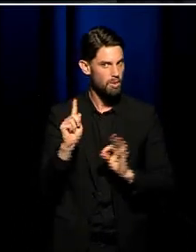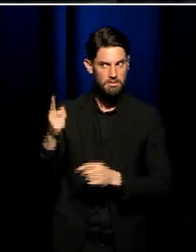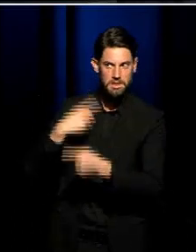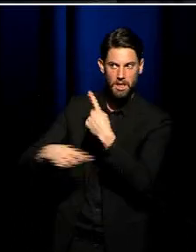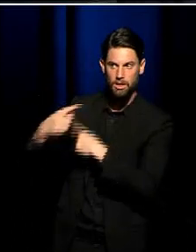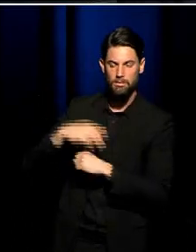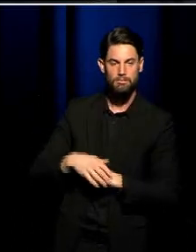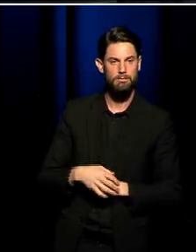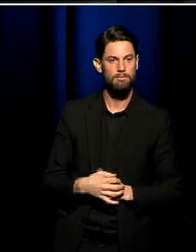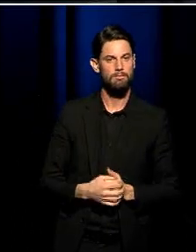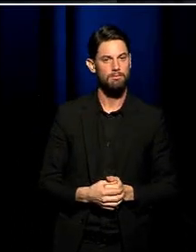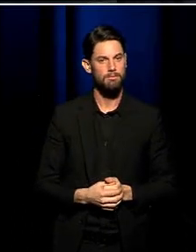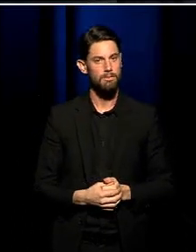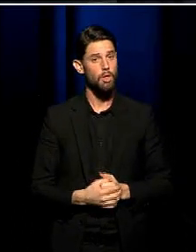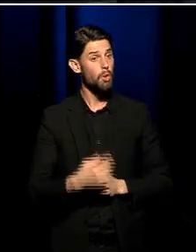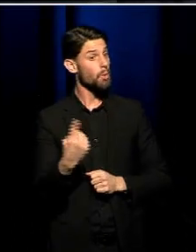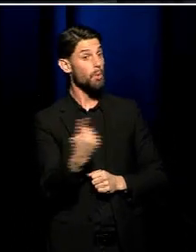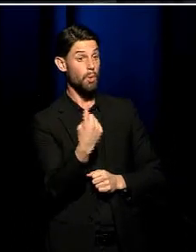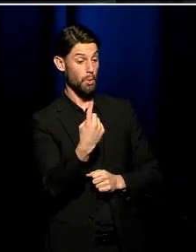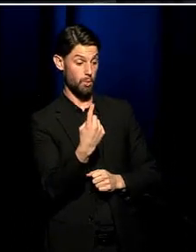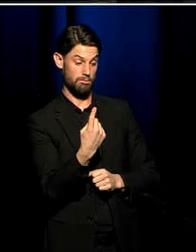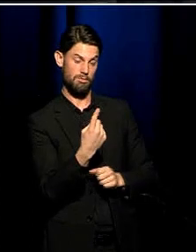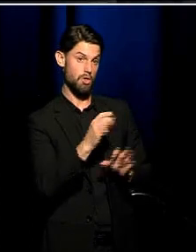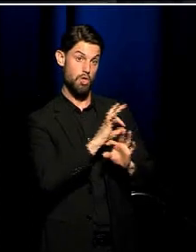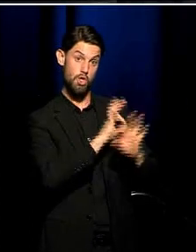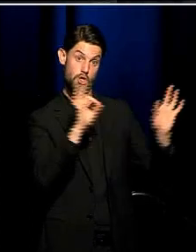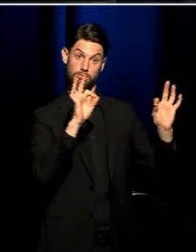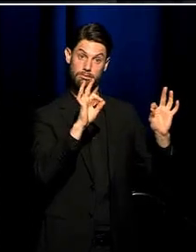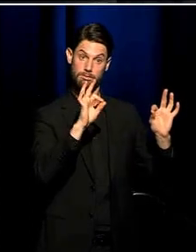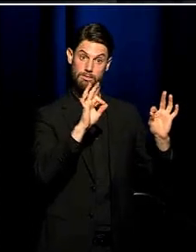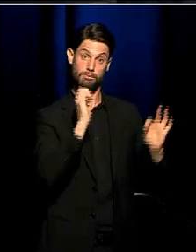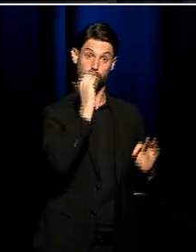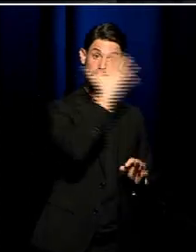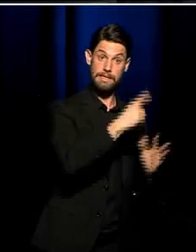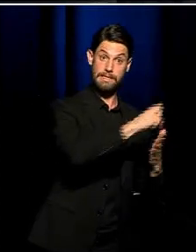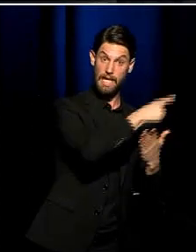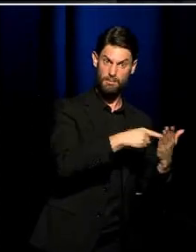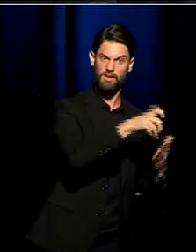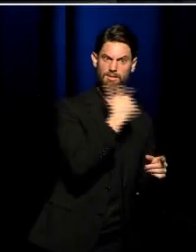described their life circumstances in similar ways, and if their description of